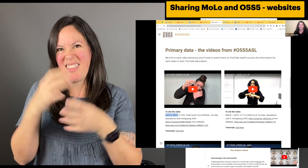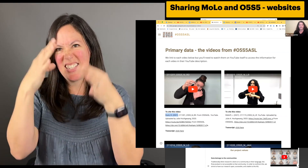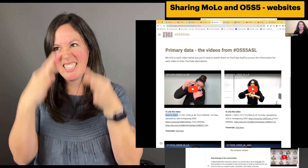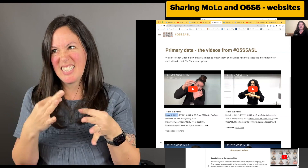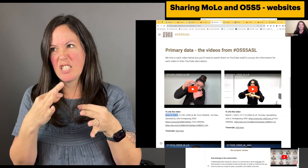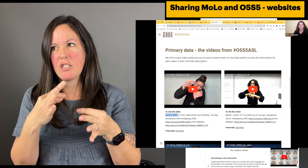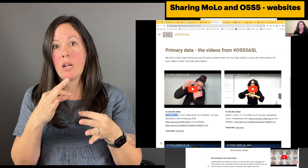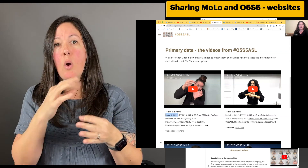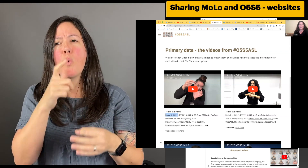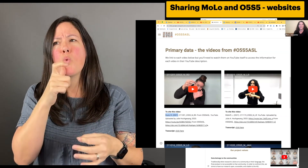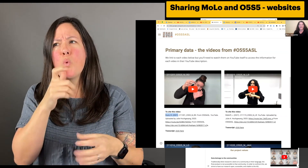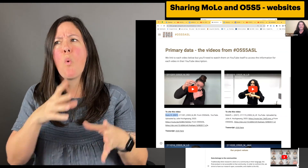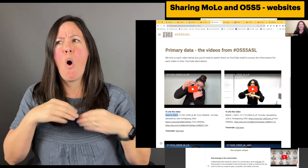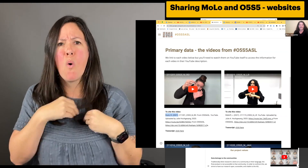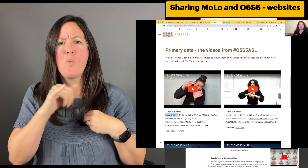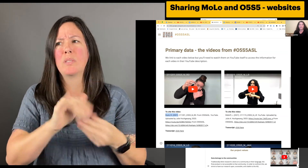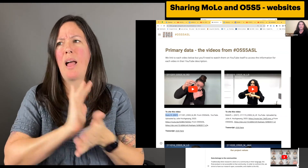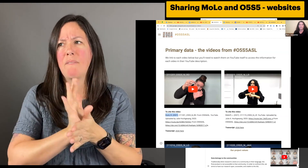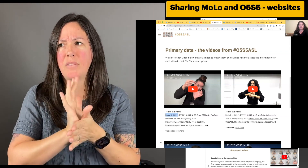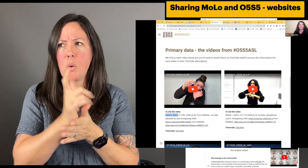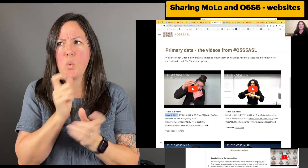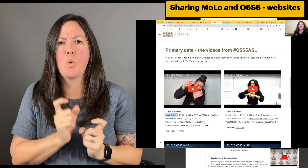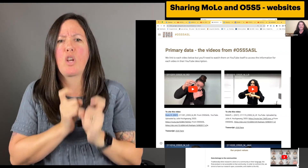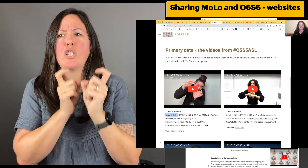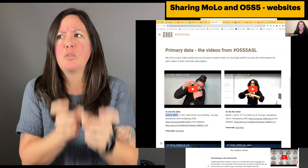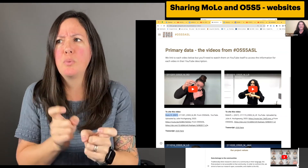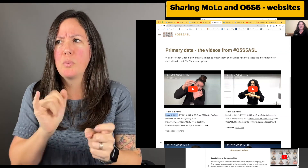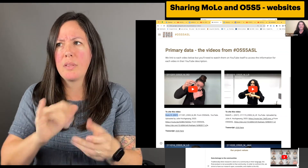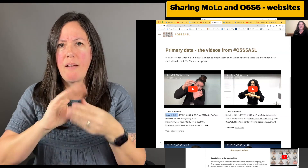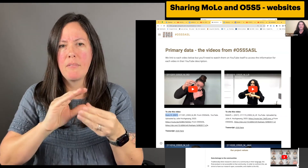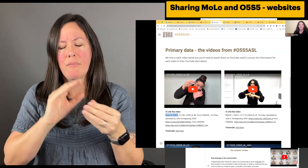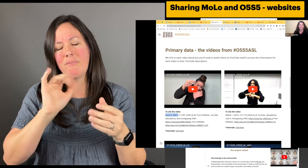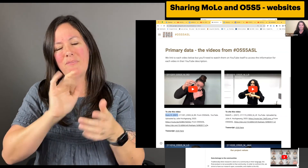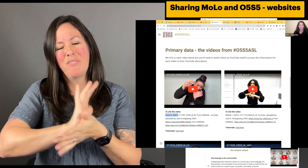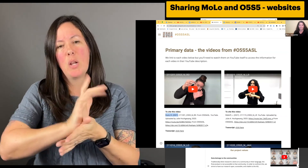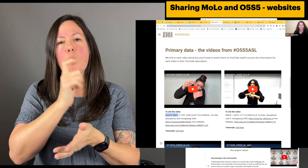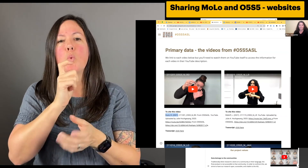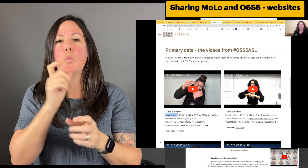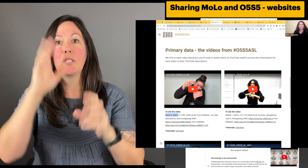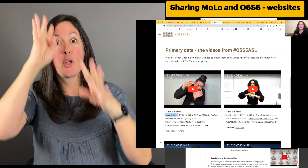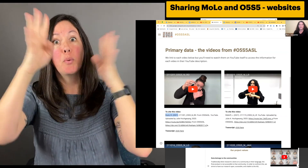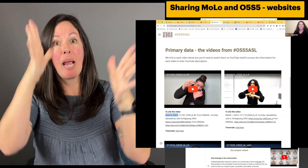there for this video that is actually the person signing in the video so the